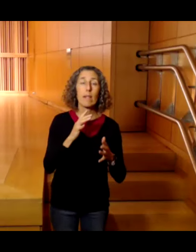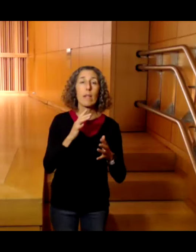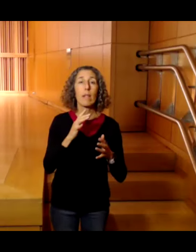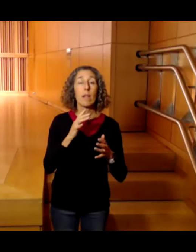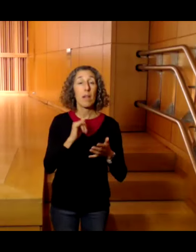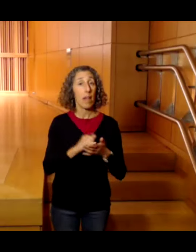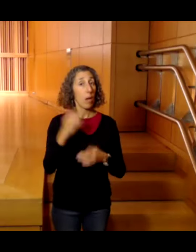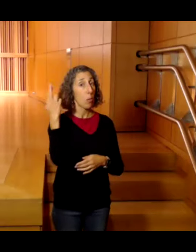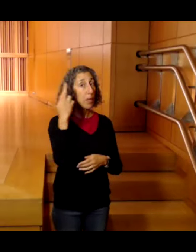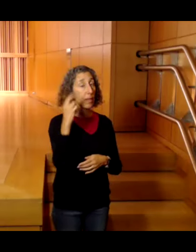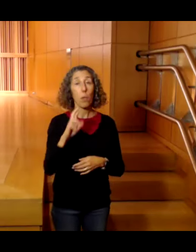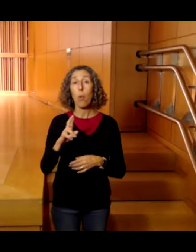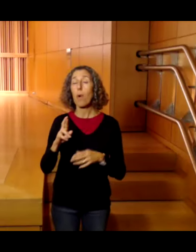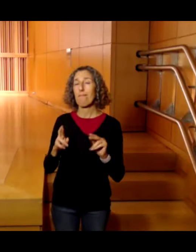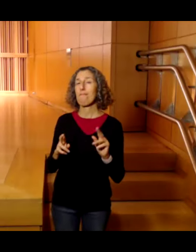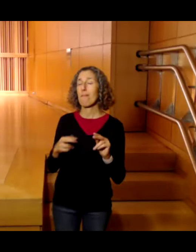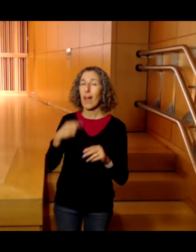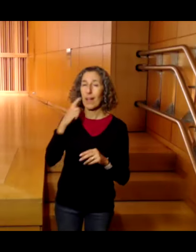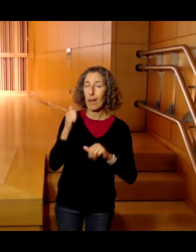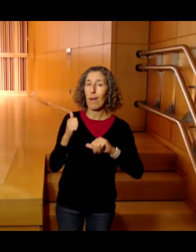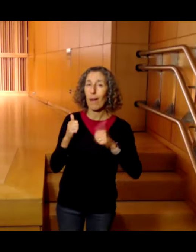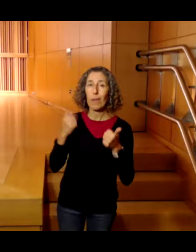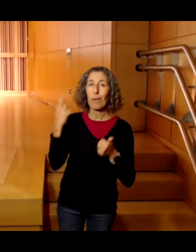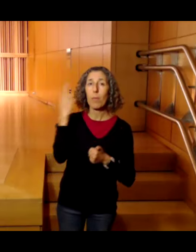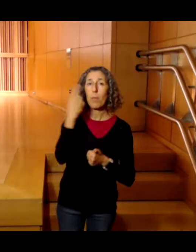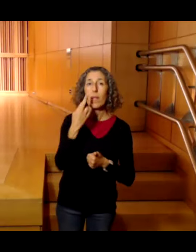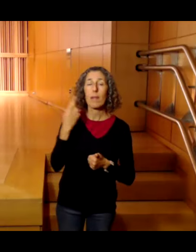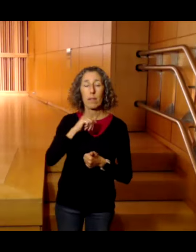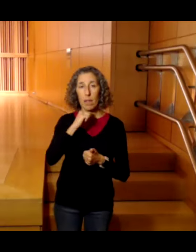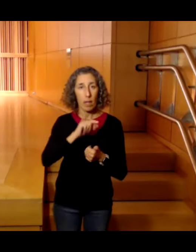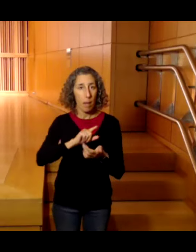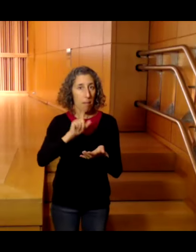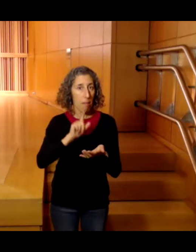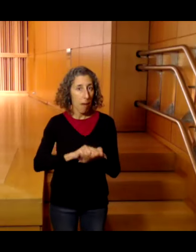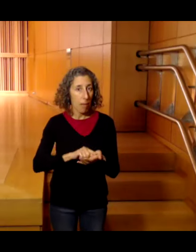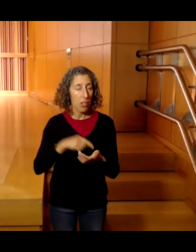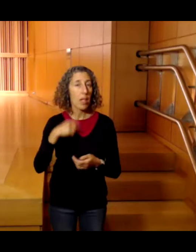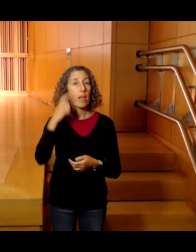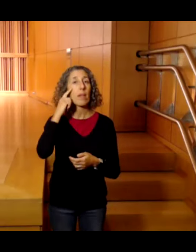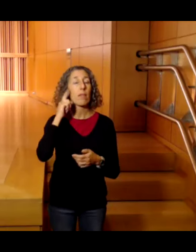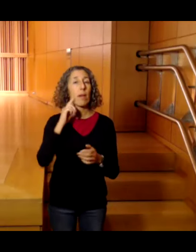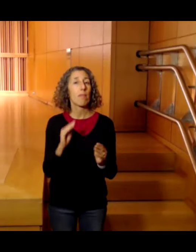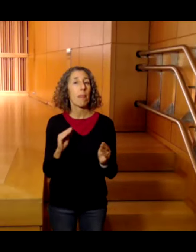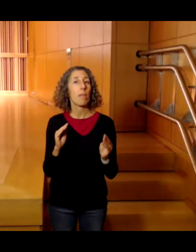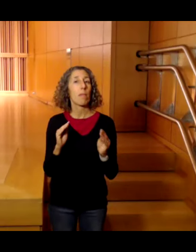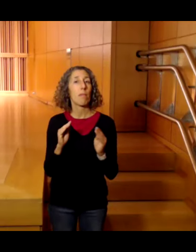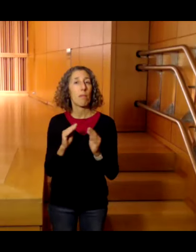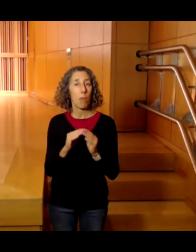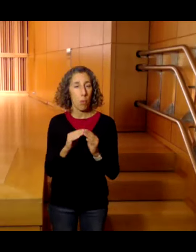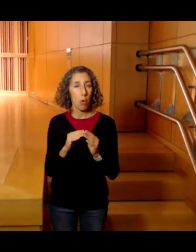And perhaps stilled his pen, was the insistent way in which he channeled his descriptions of both sexual exploration.